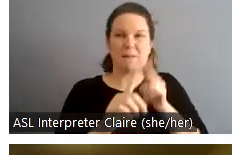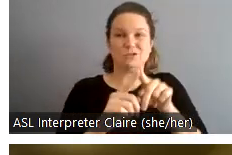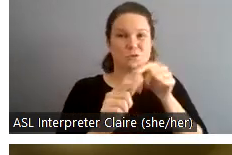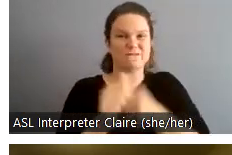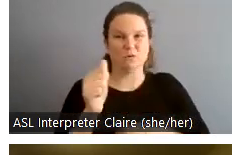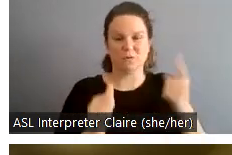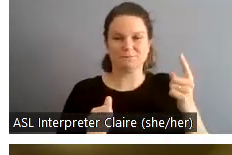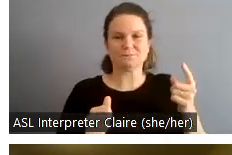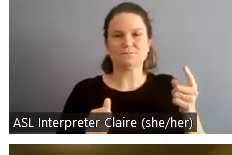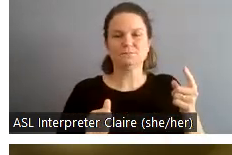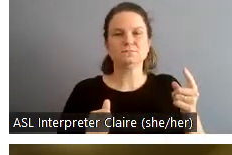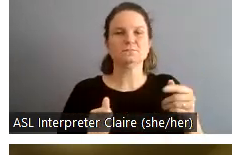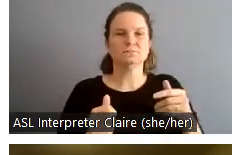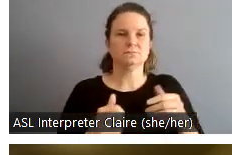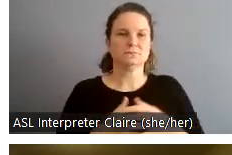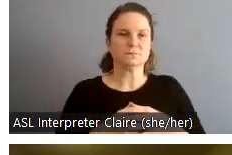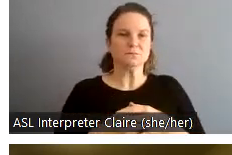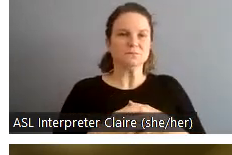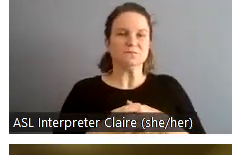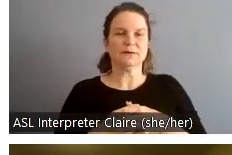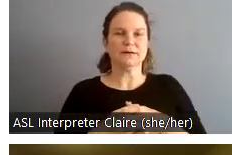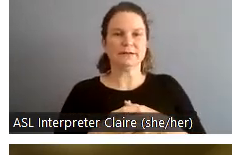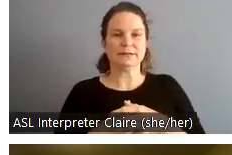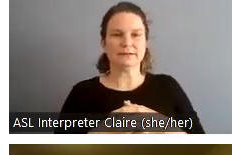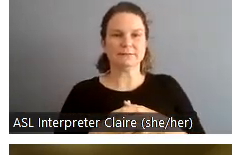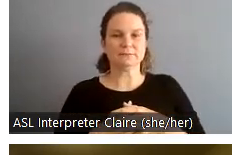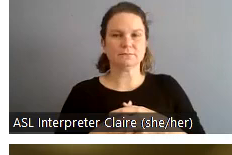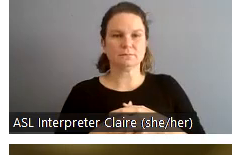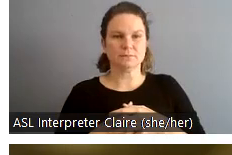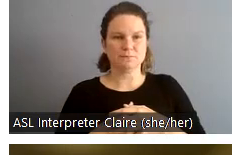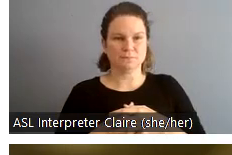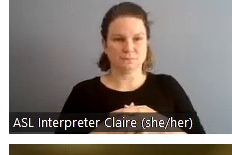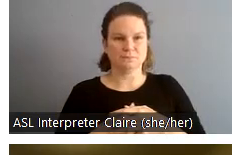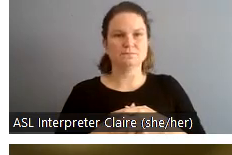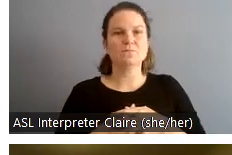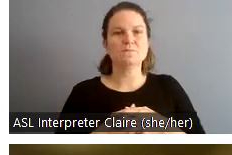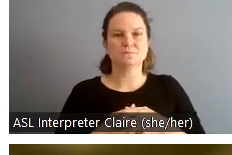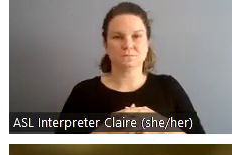here. Go ahead and click the next slide and page up all the animations